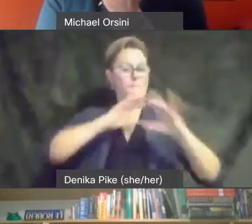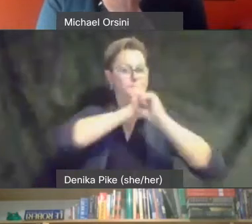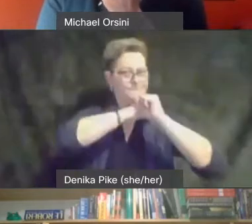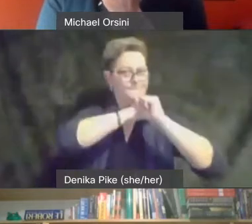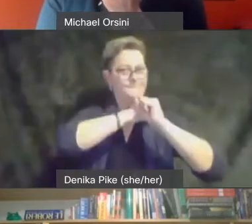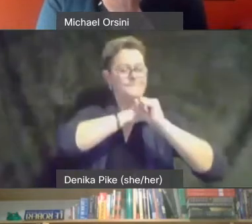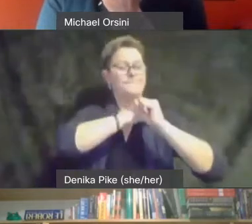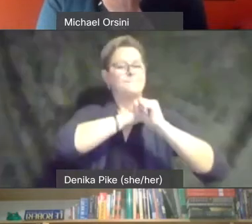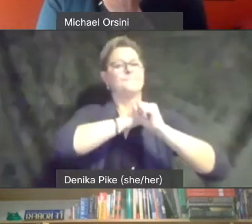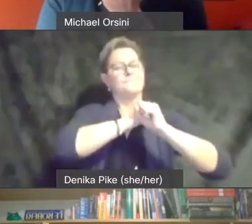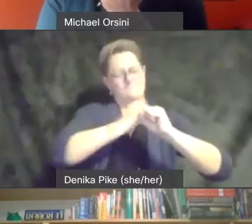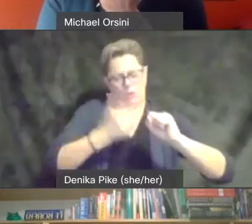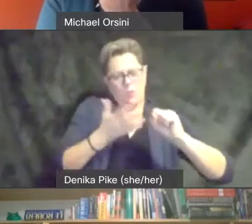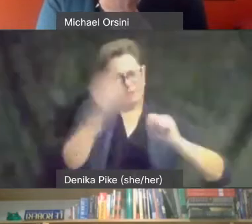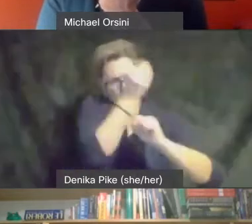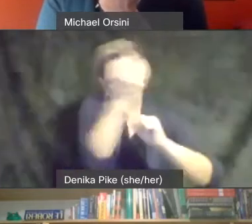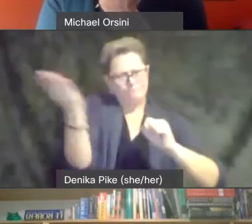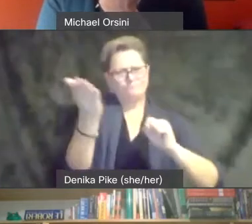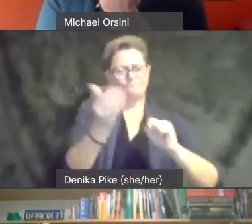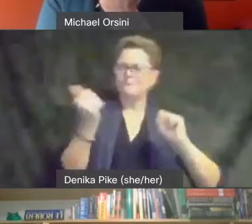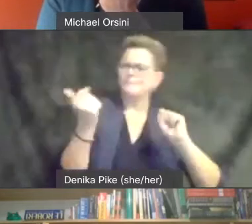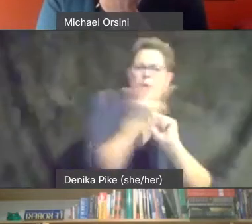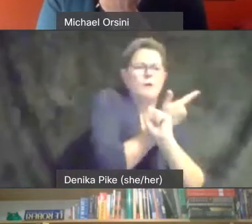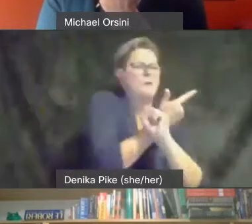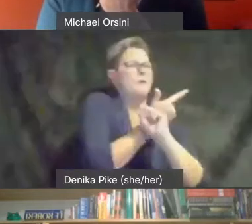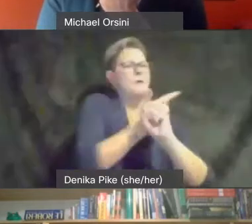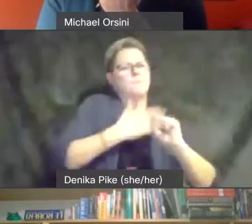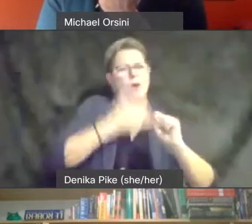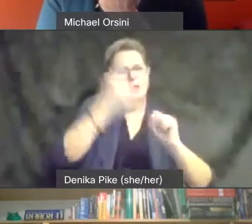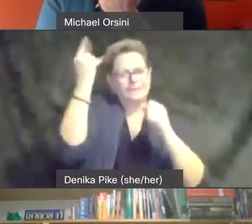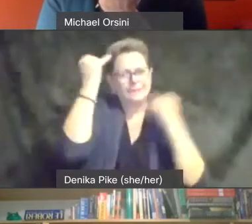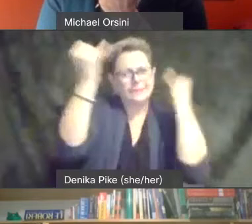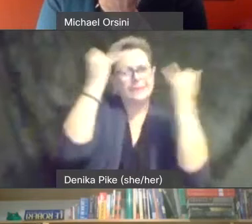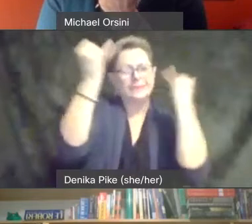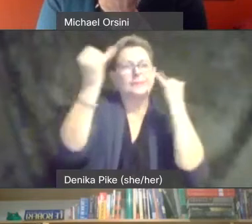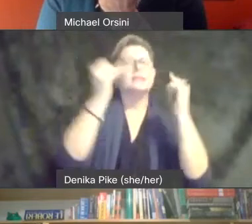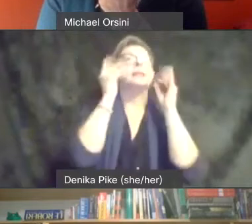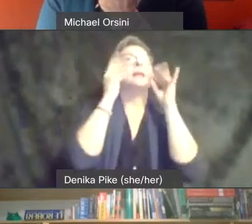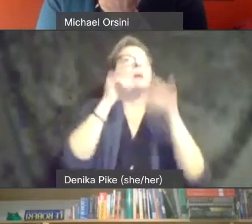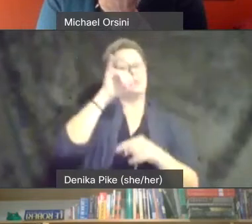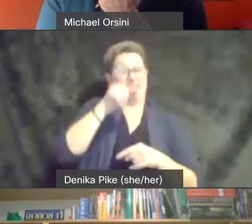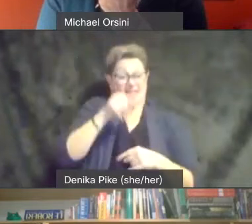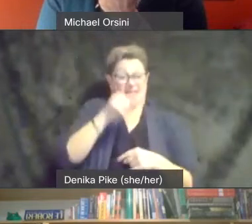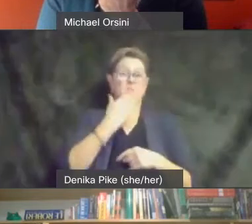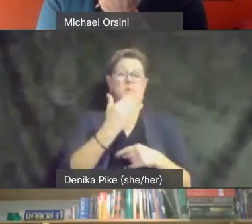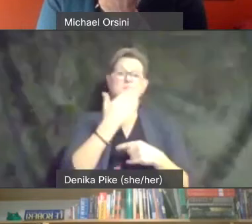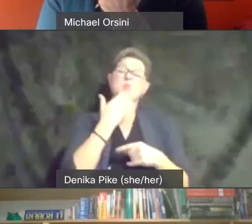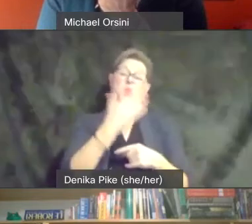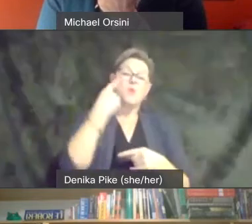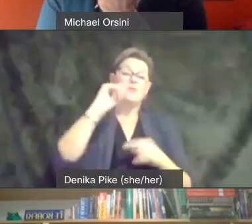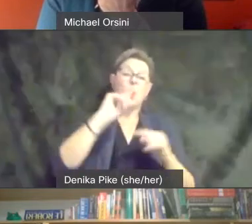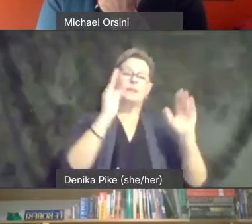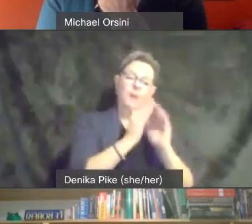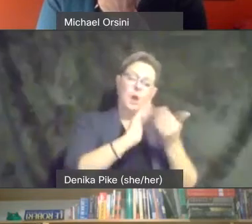All of these mimics when we think about them tend to be positioned because this is going to be good for rural communities. If people are leaving urban environments and wanting to go there.